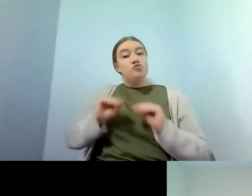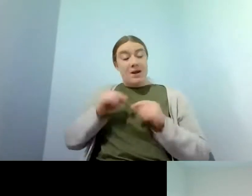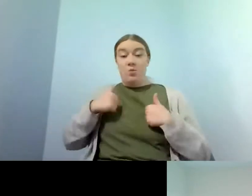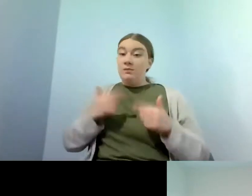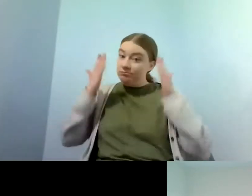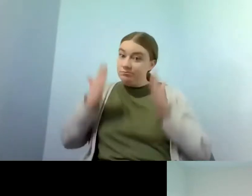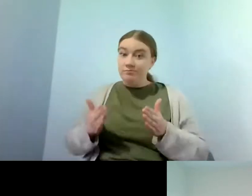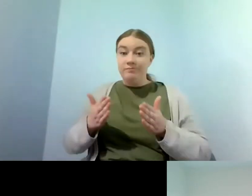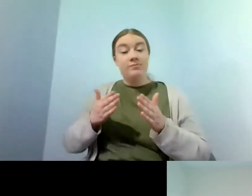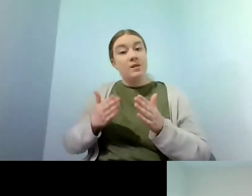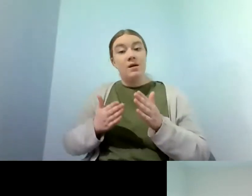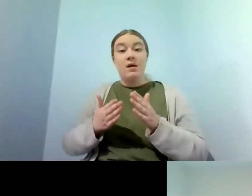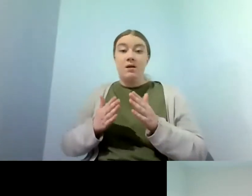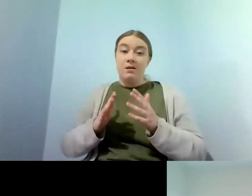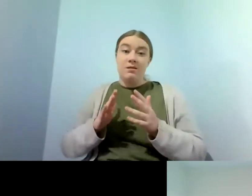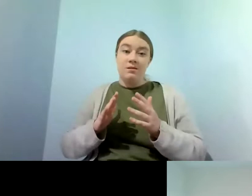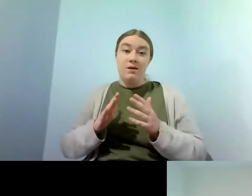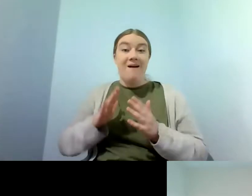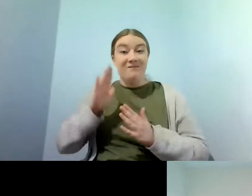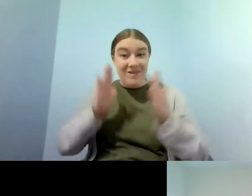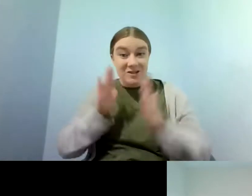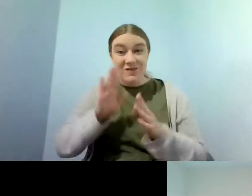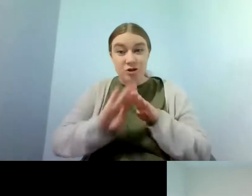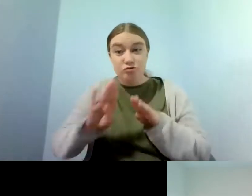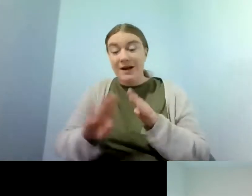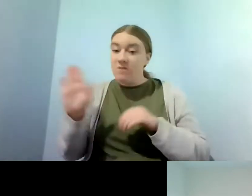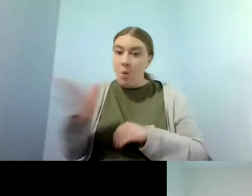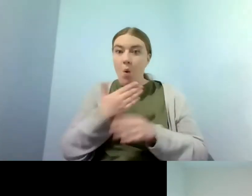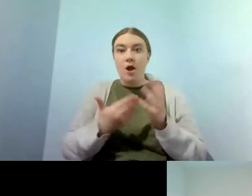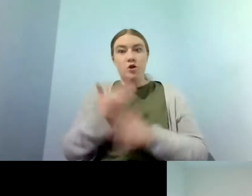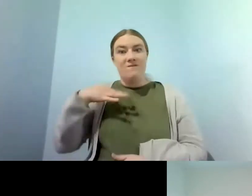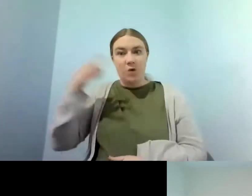in-person training for all of our new volunteers and at that training they're giving a full risk